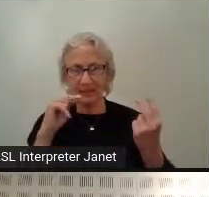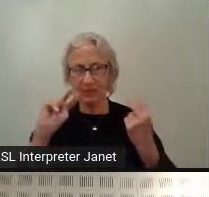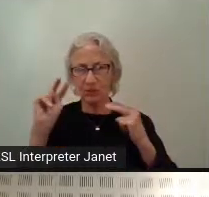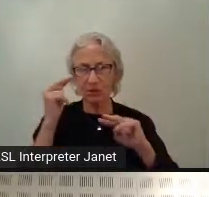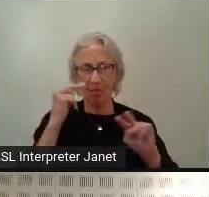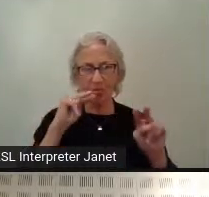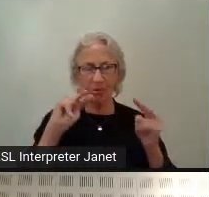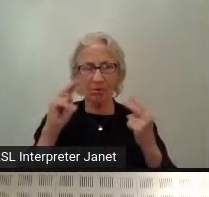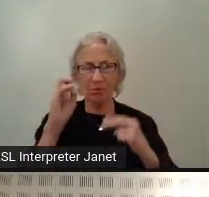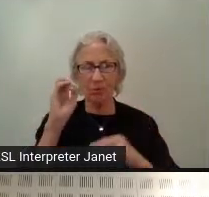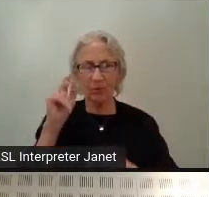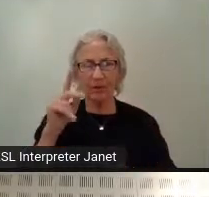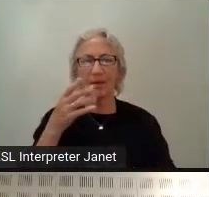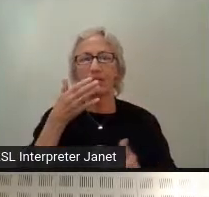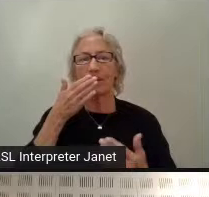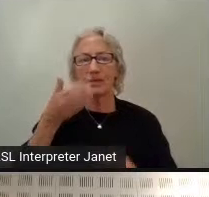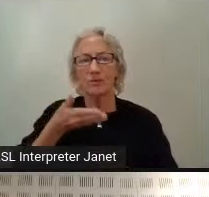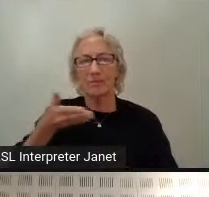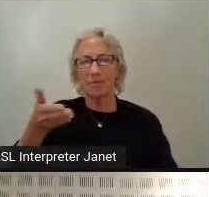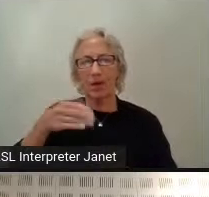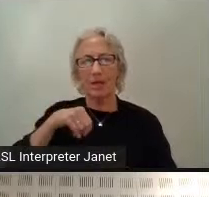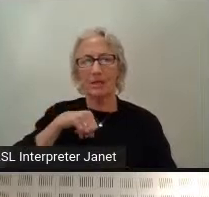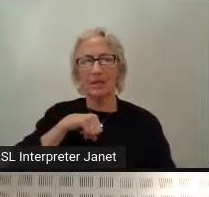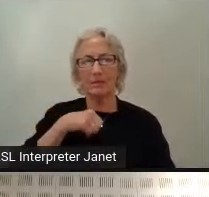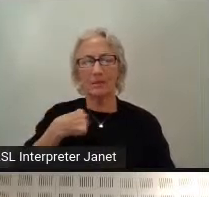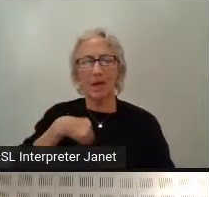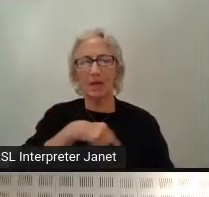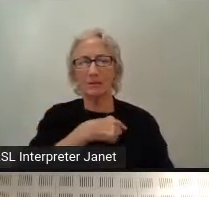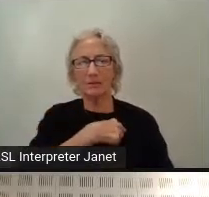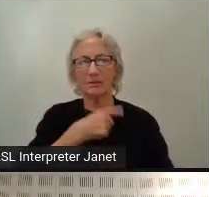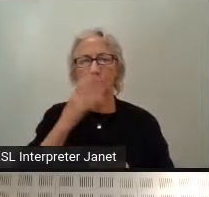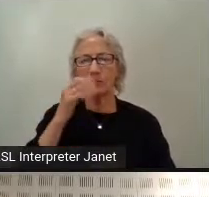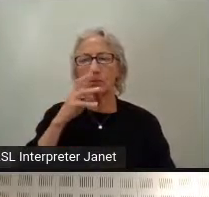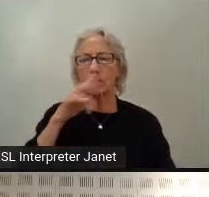Looks like everyone sees us. Thank you for having us.